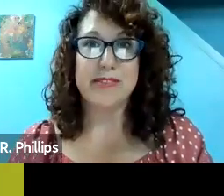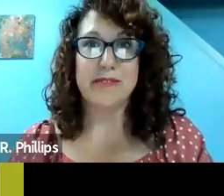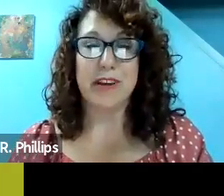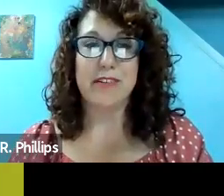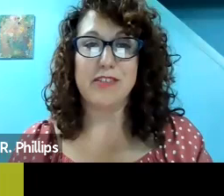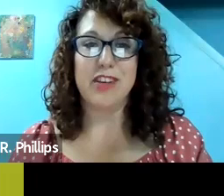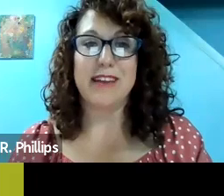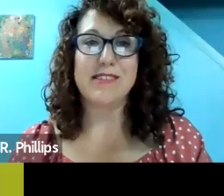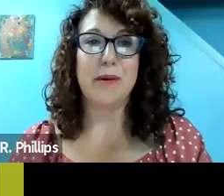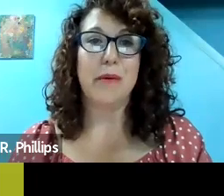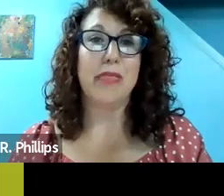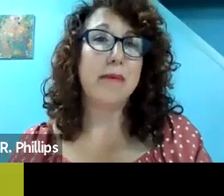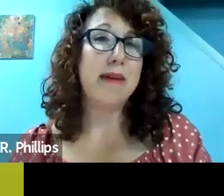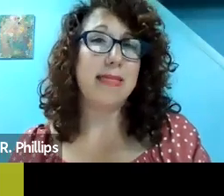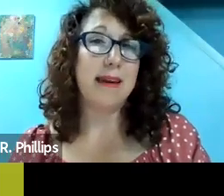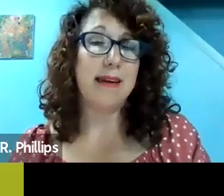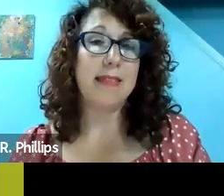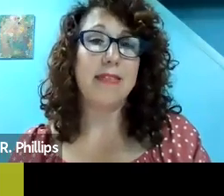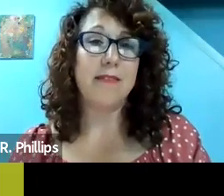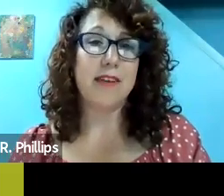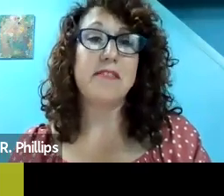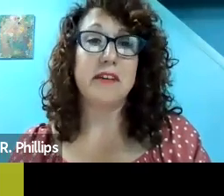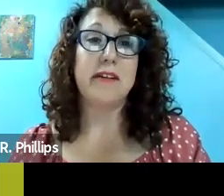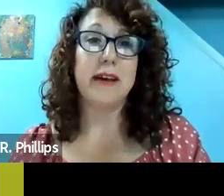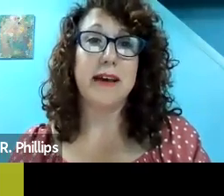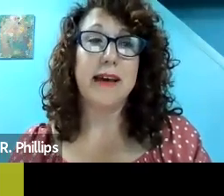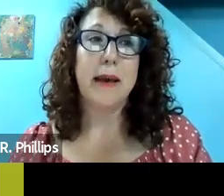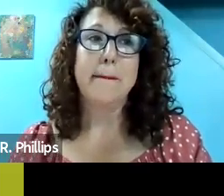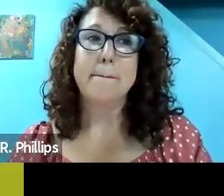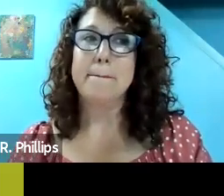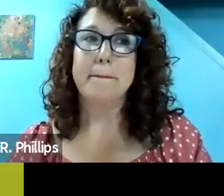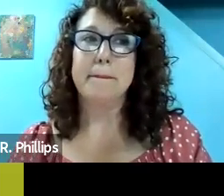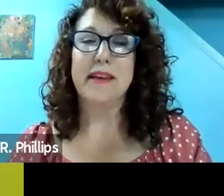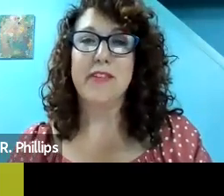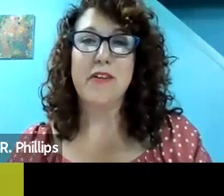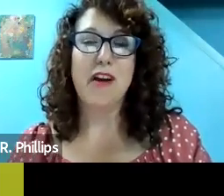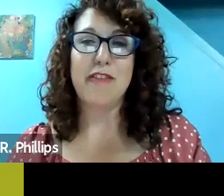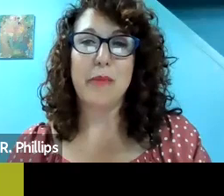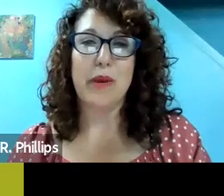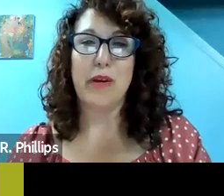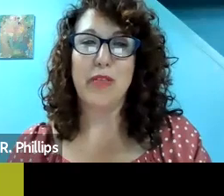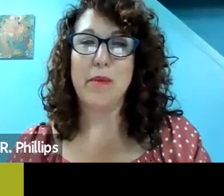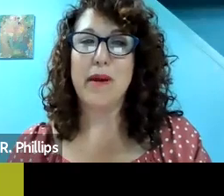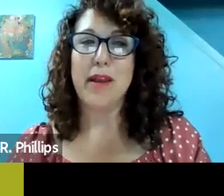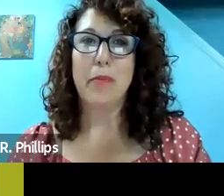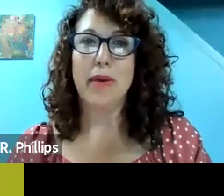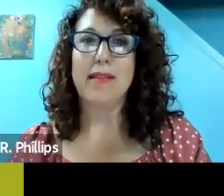assistive technology. And so they may think that they've considered it. But if they're not familiar, they might not be